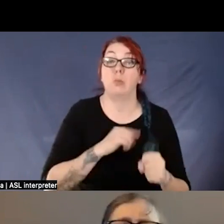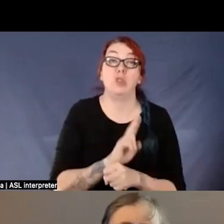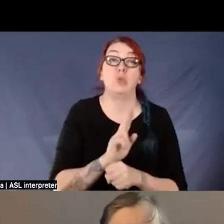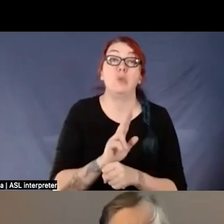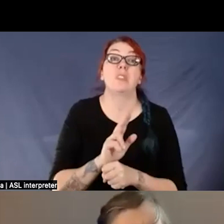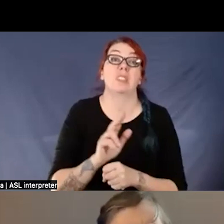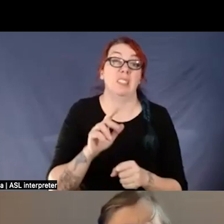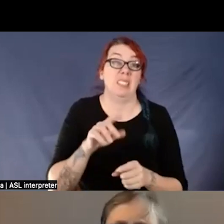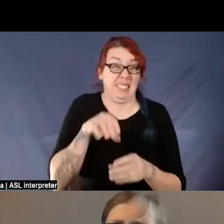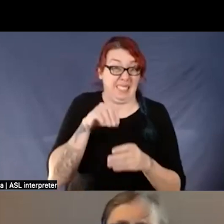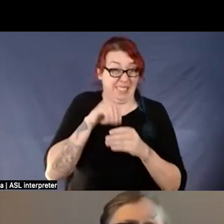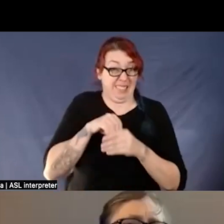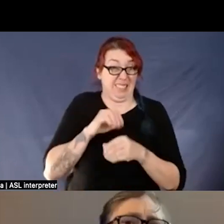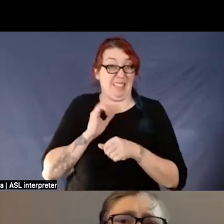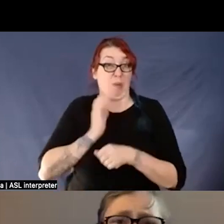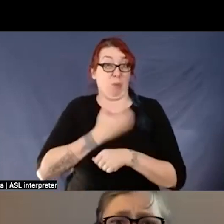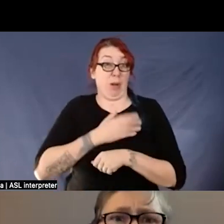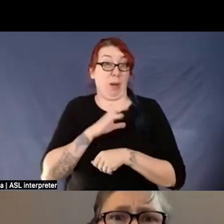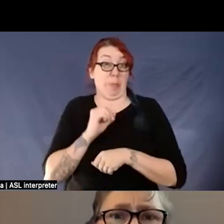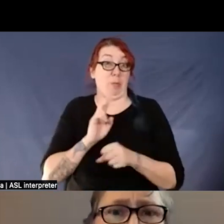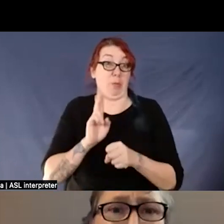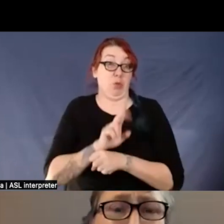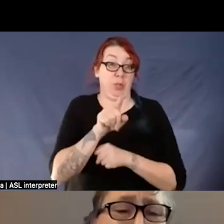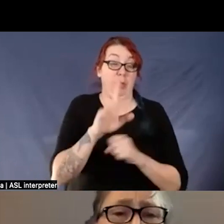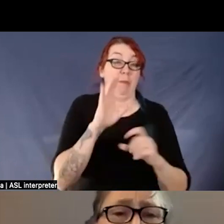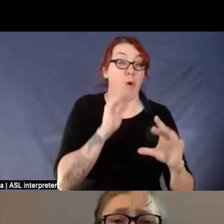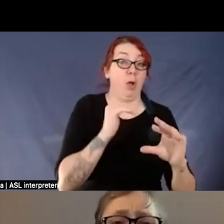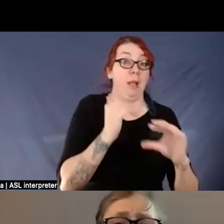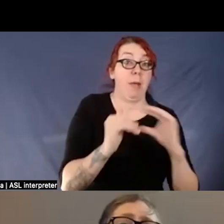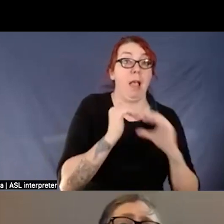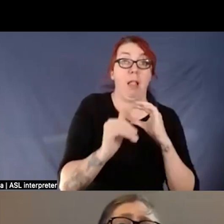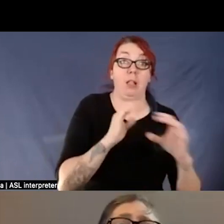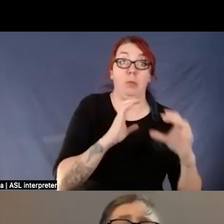hard transition. I gotta admit, it's a really hard transition for a lot of people. But once